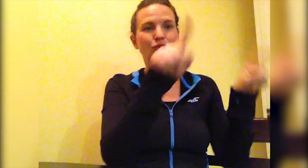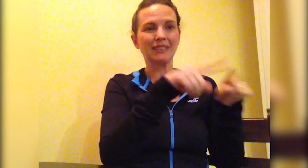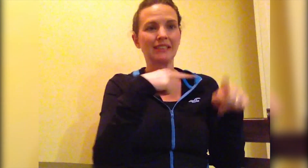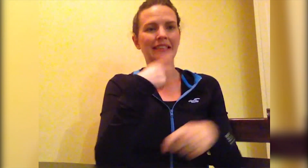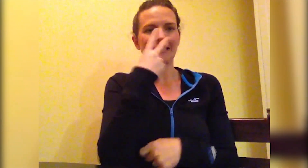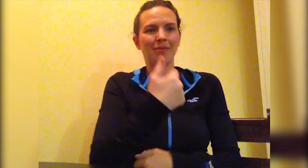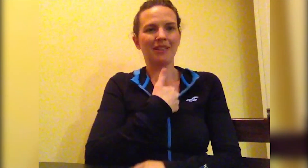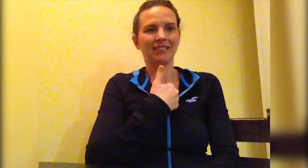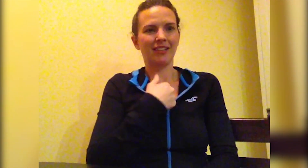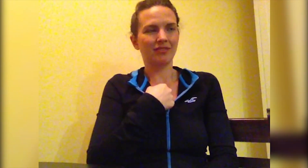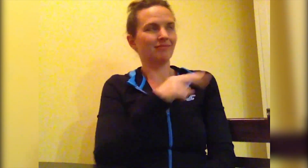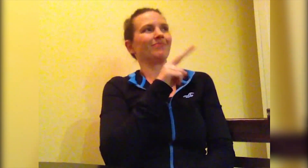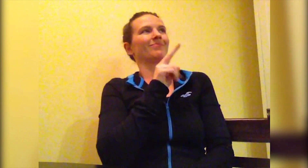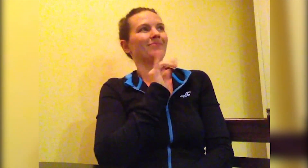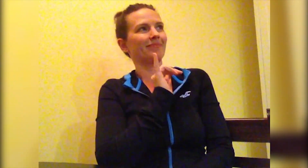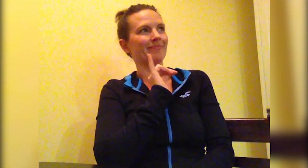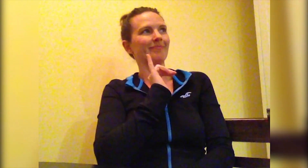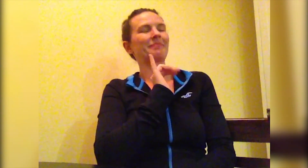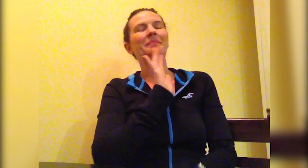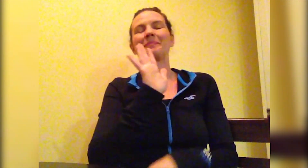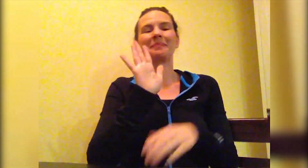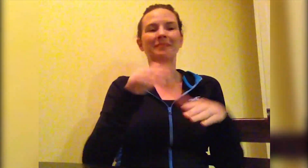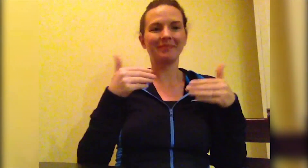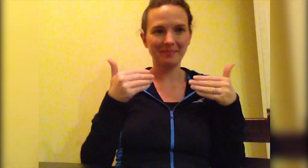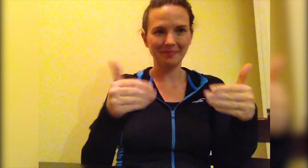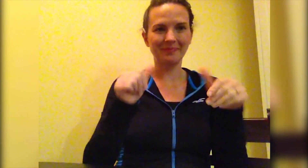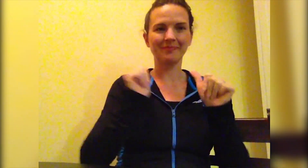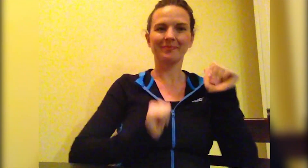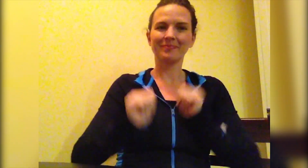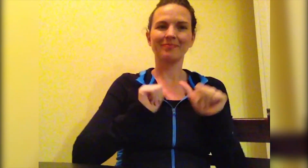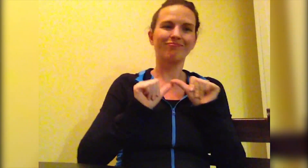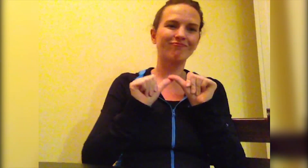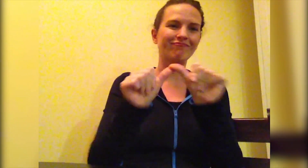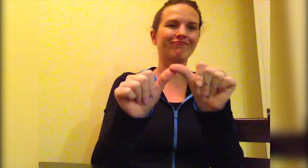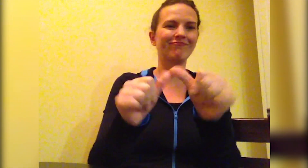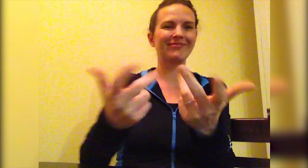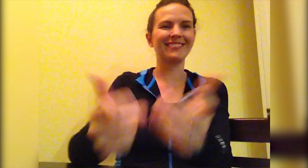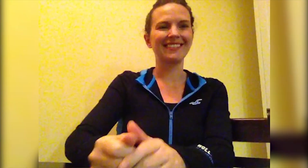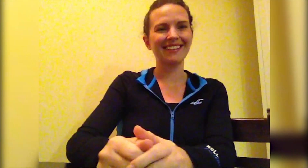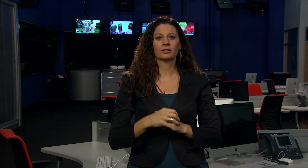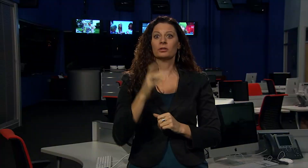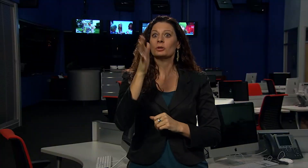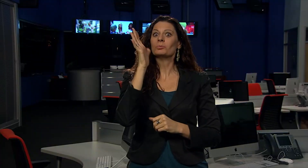THAT'S ME." BUT, YOU KNOW, I TRIED TO JUST KEEP PERFORMING AND KEEP GOING.